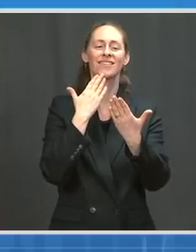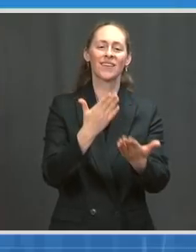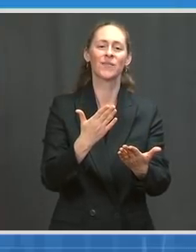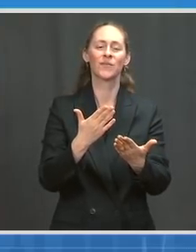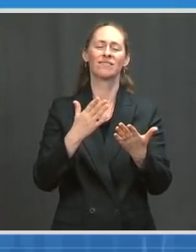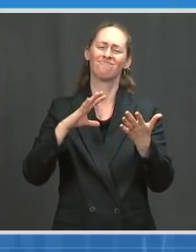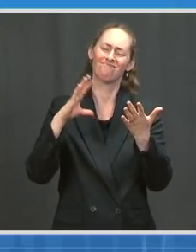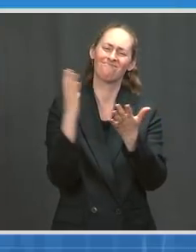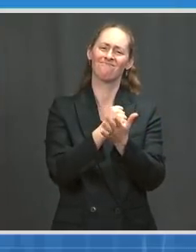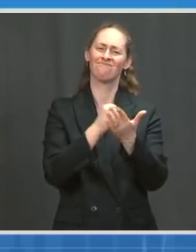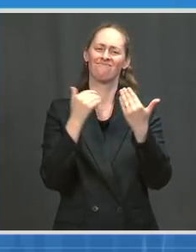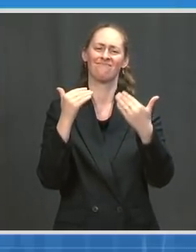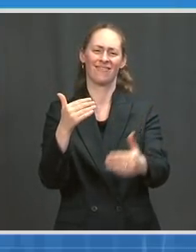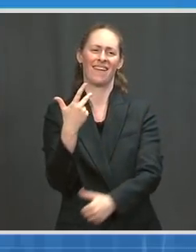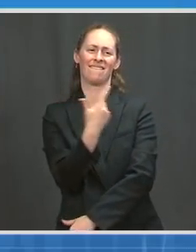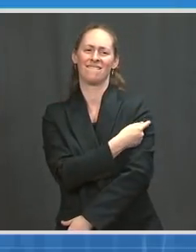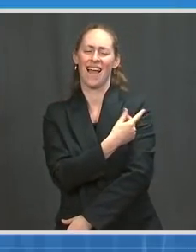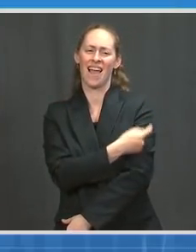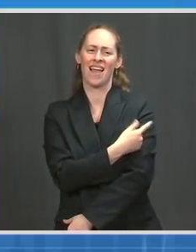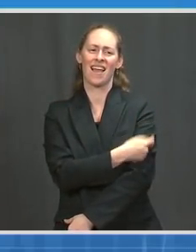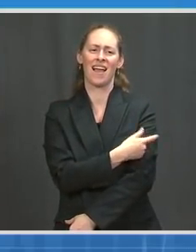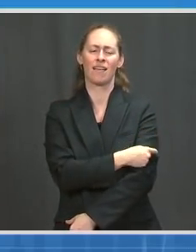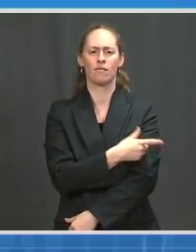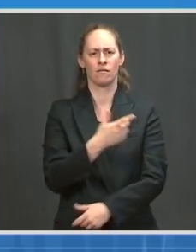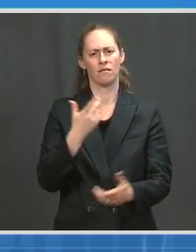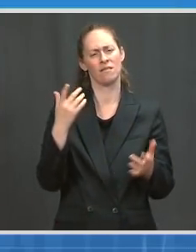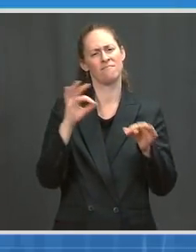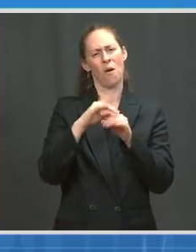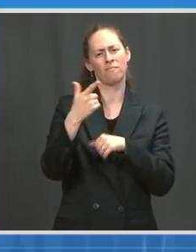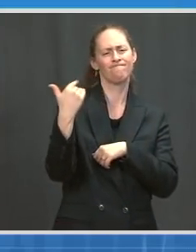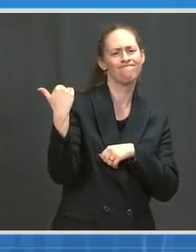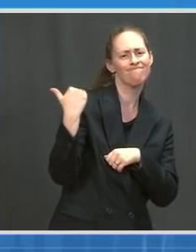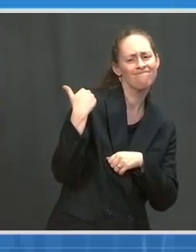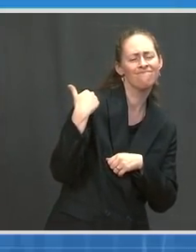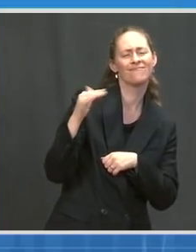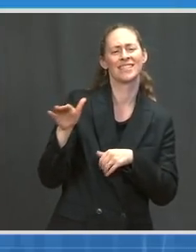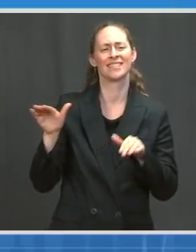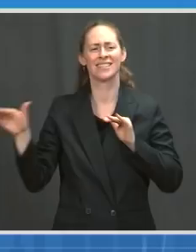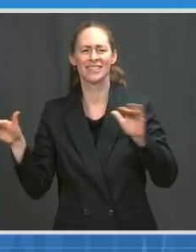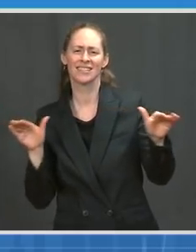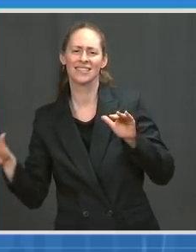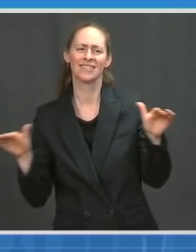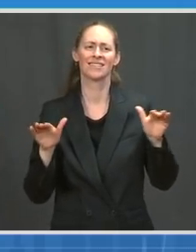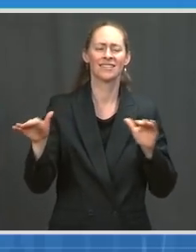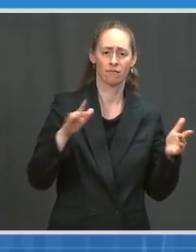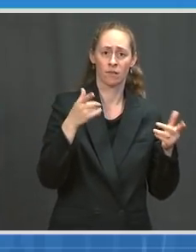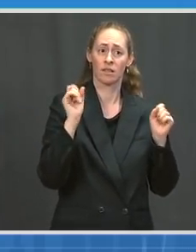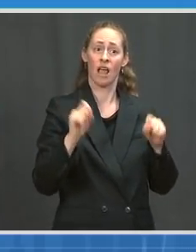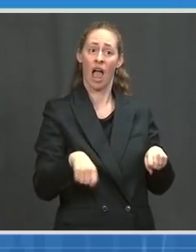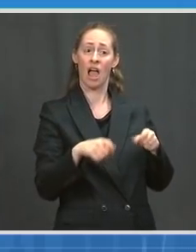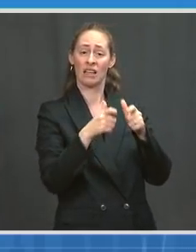and, of course, by reminding you once again, that all you have to do is text your ZIP Code to 438829